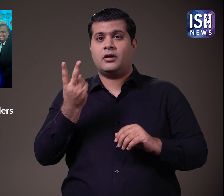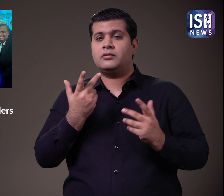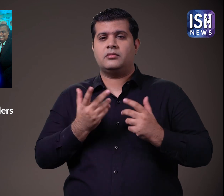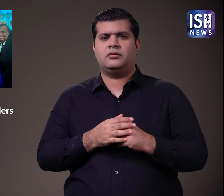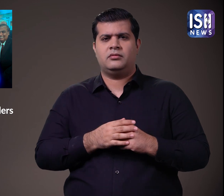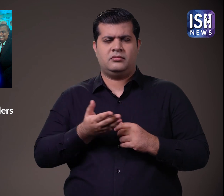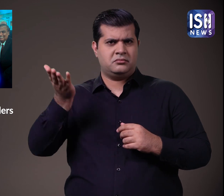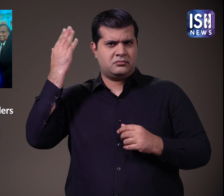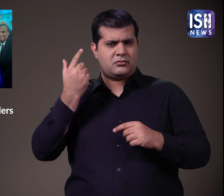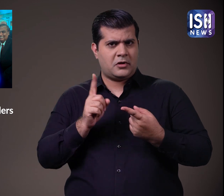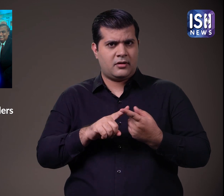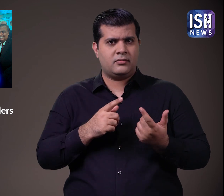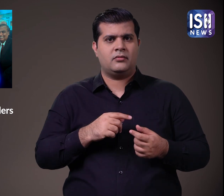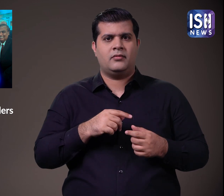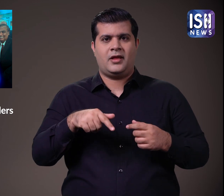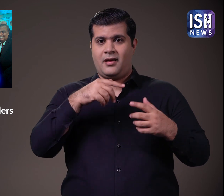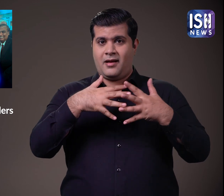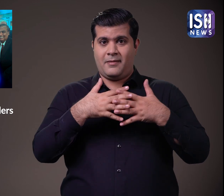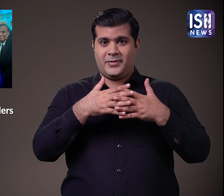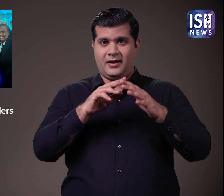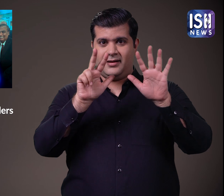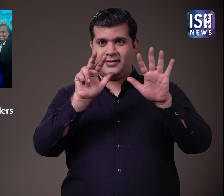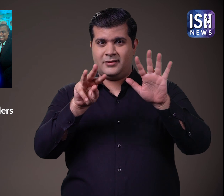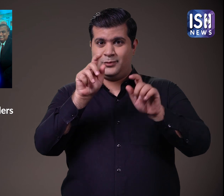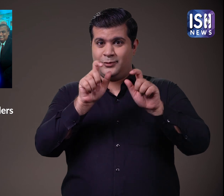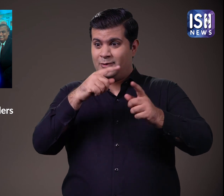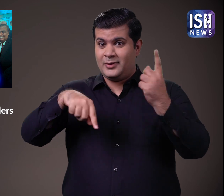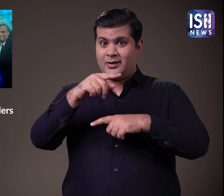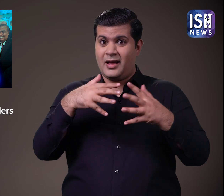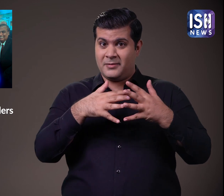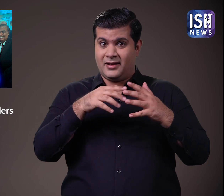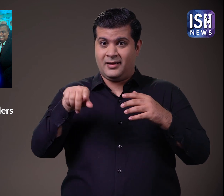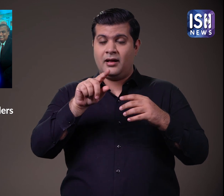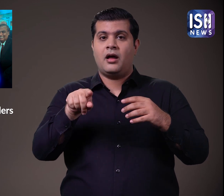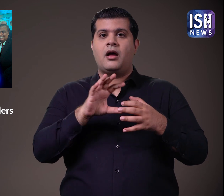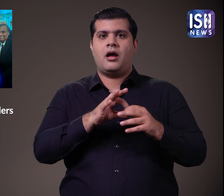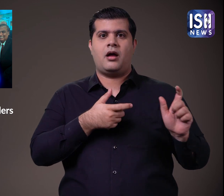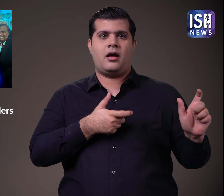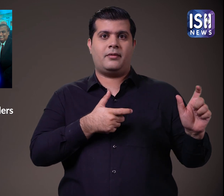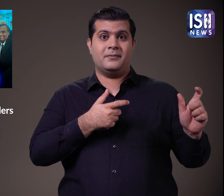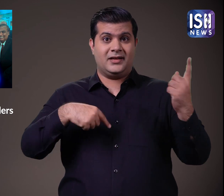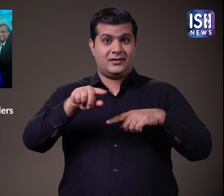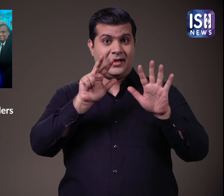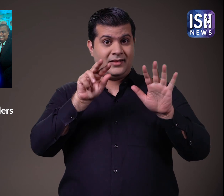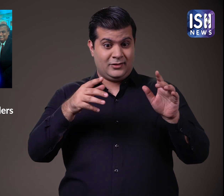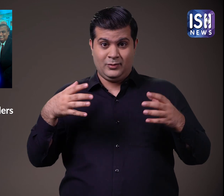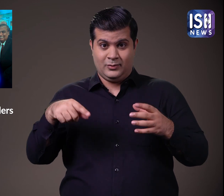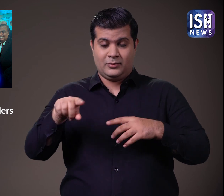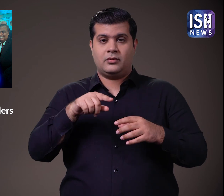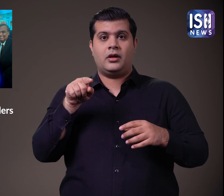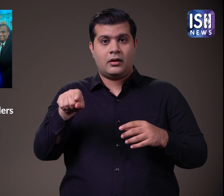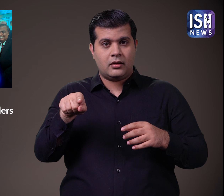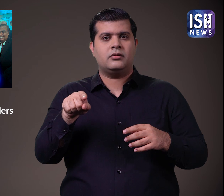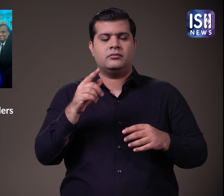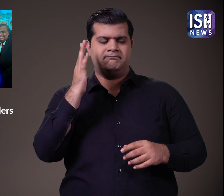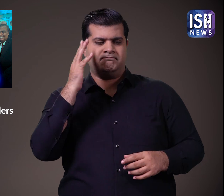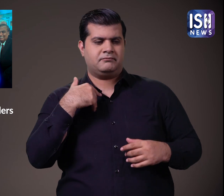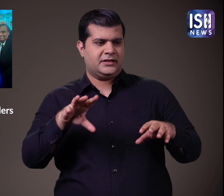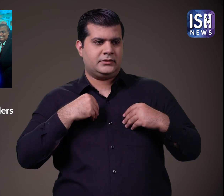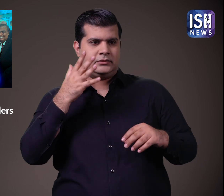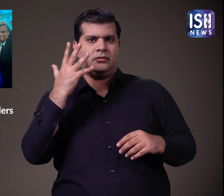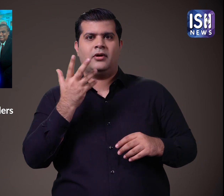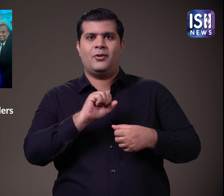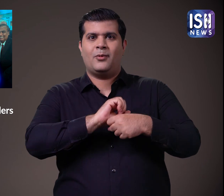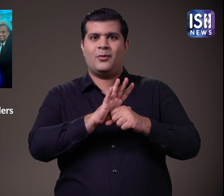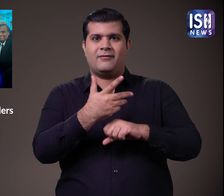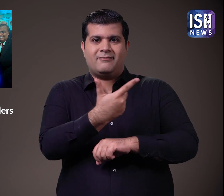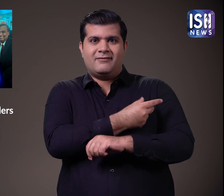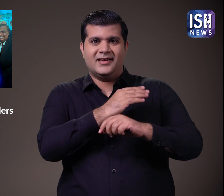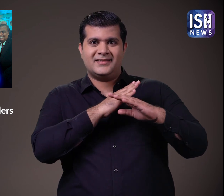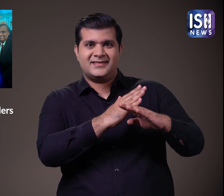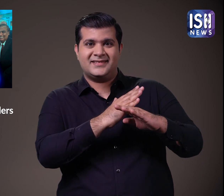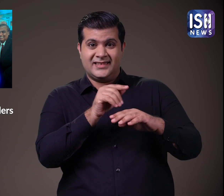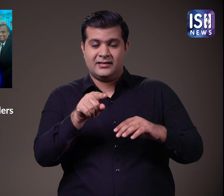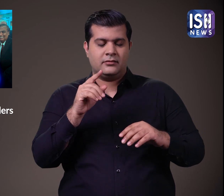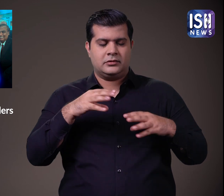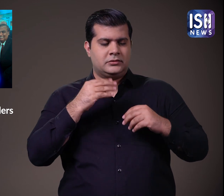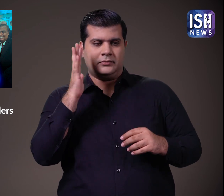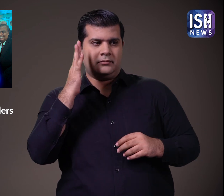Earlier 8,000 US Army personnel had refused to take the Covid-19 vaccine.